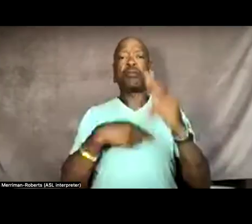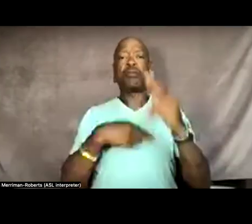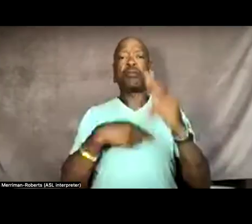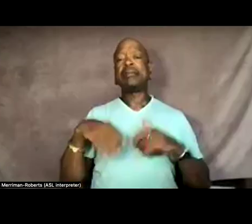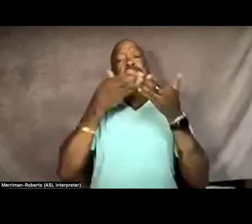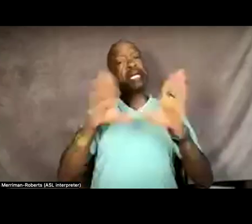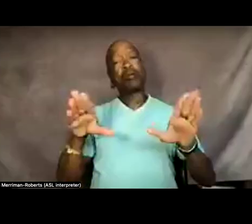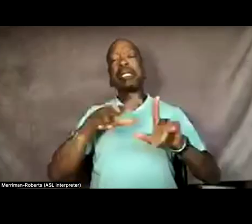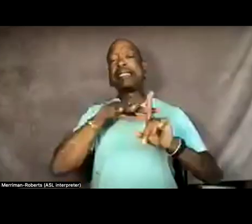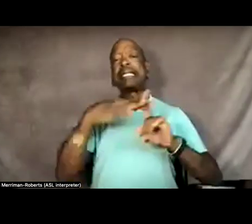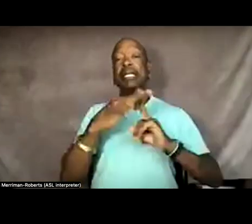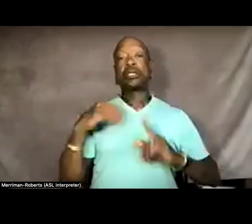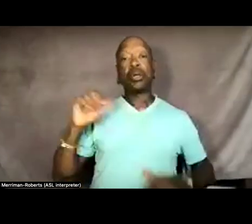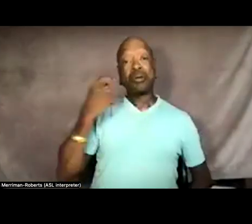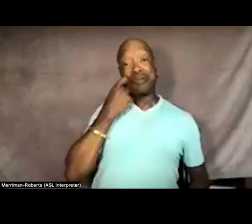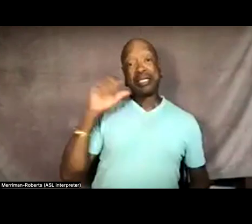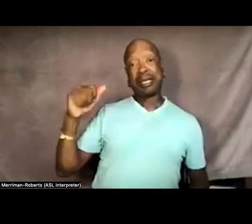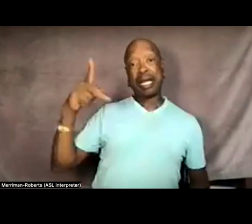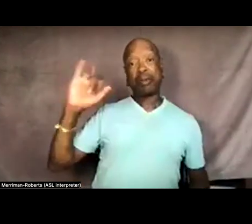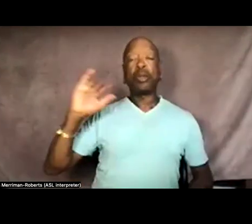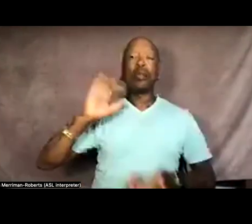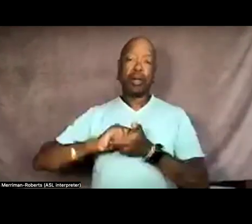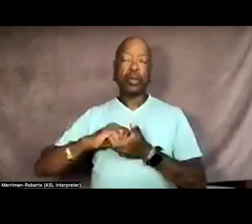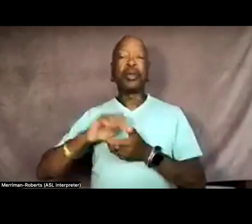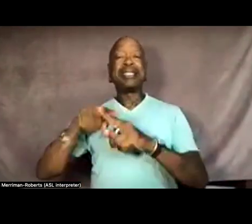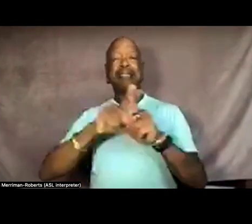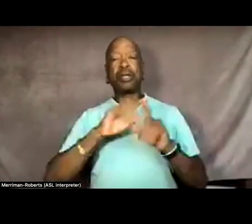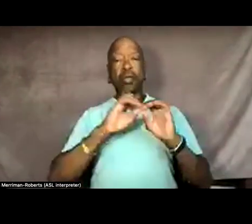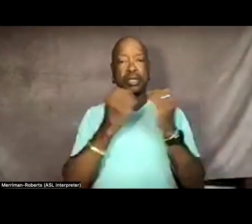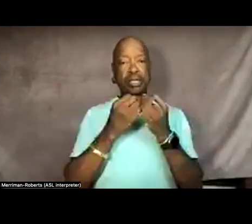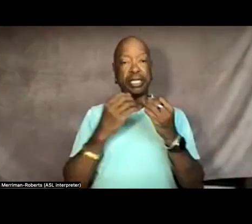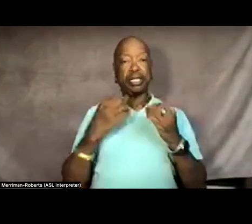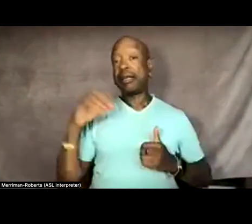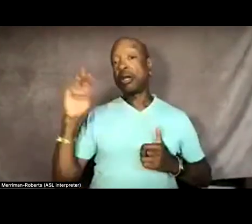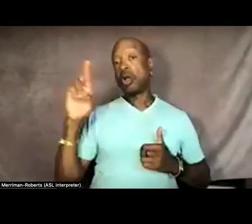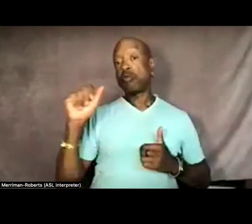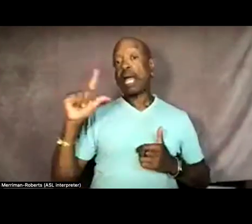April we partnered with a bunch of organizations and had a rally where over 70 people showed up